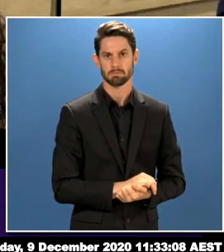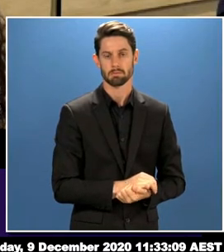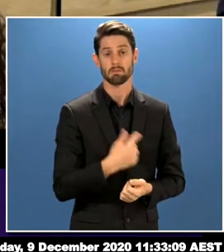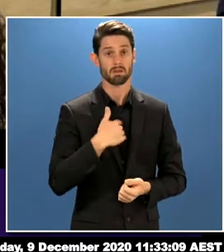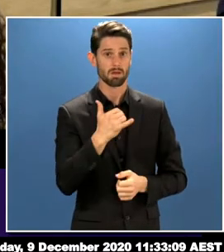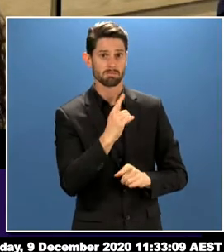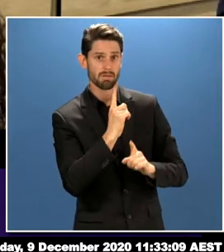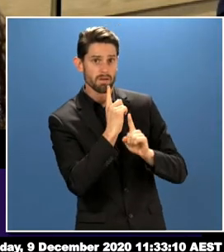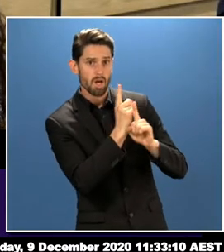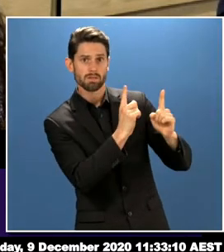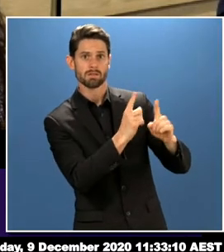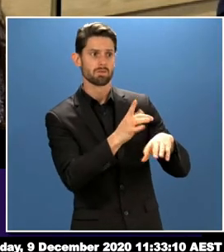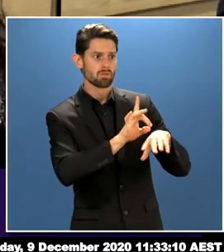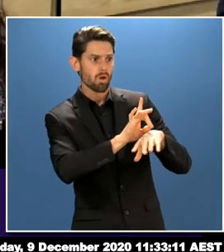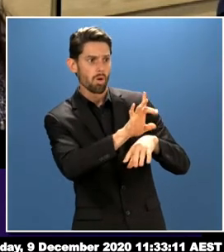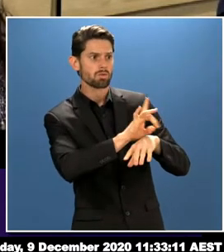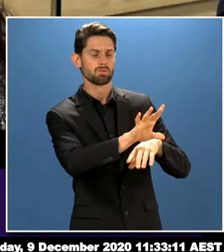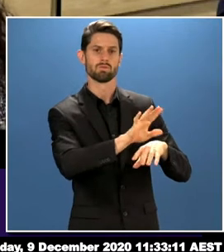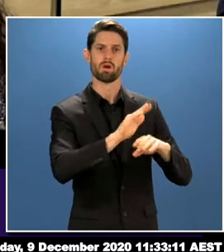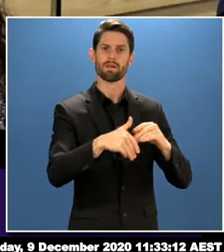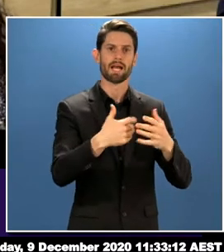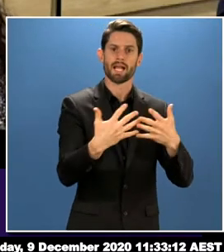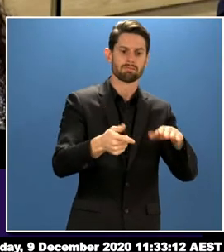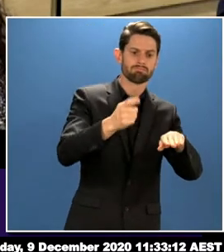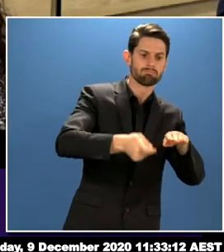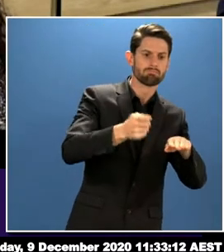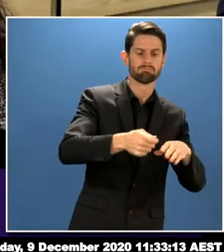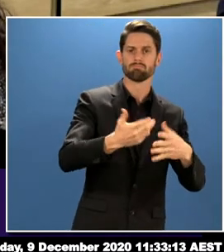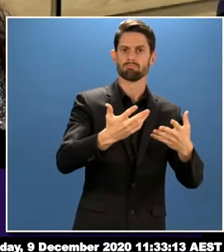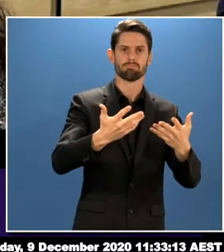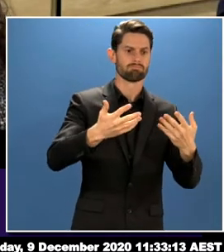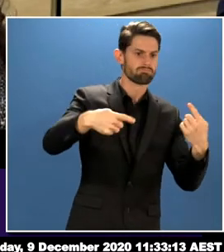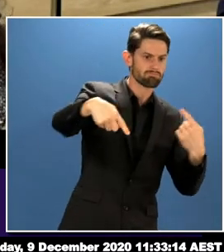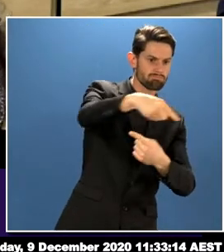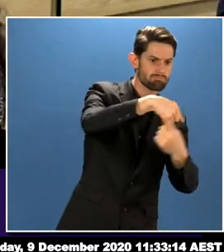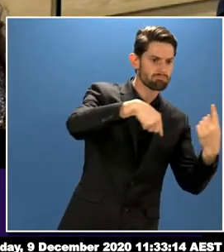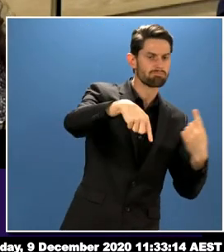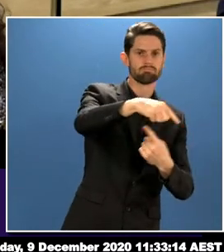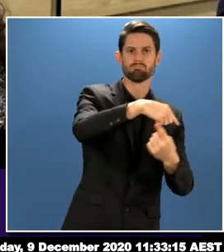is exposure from legislations.